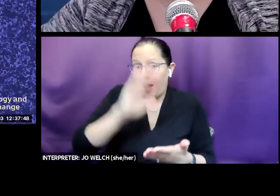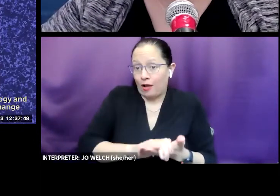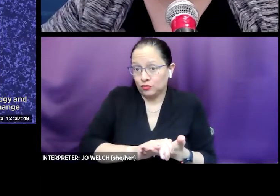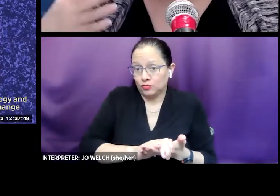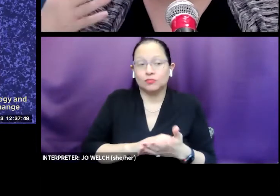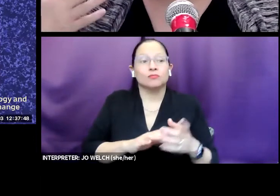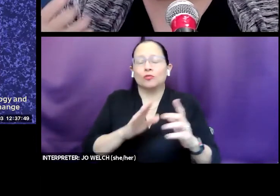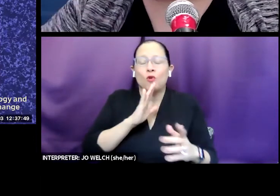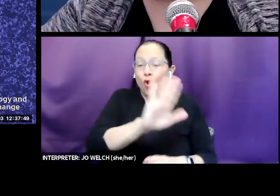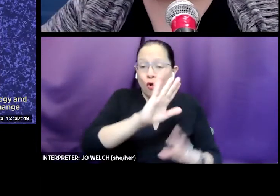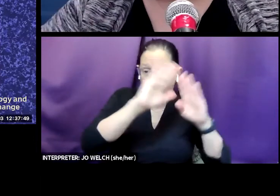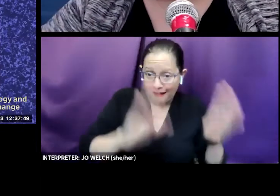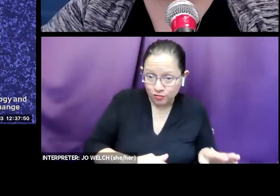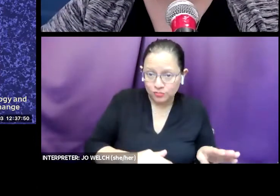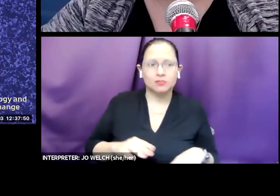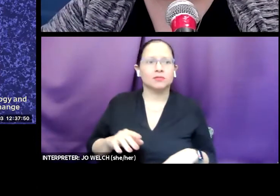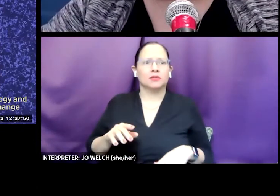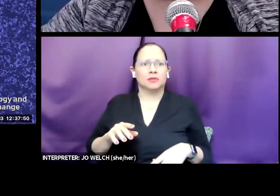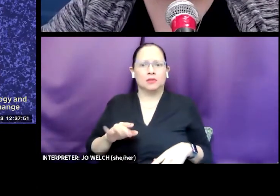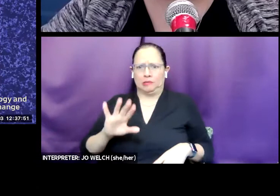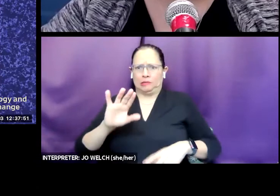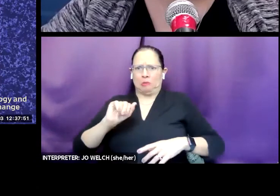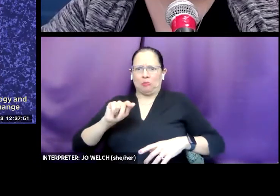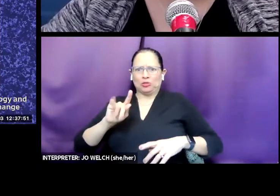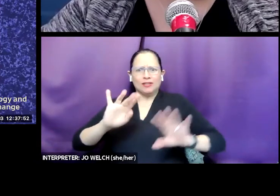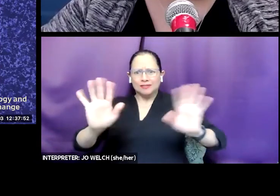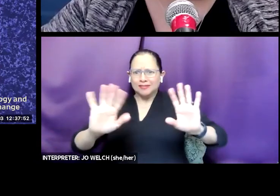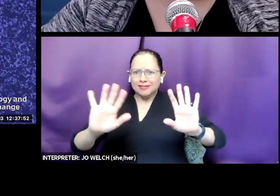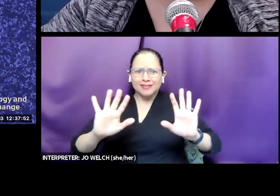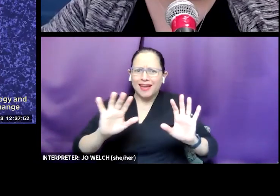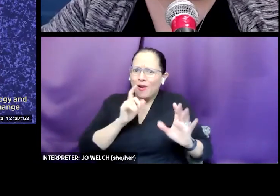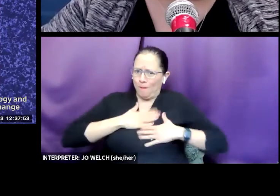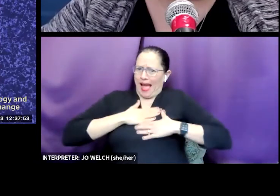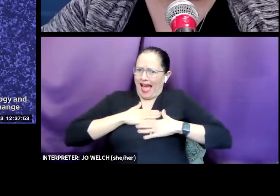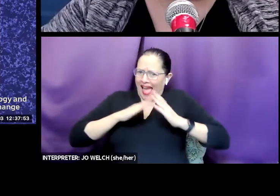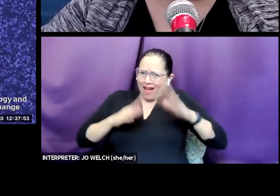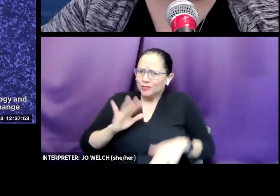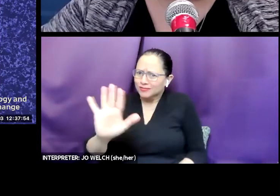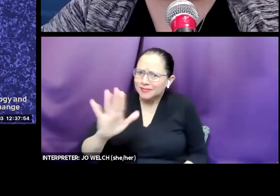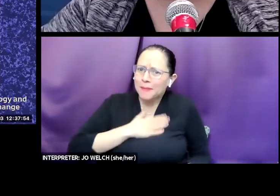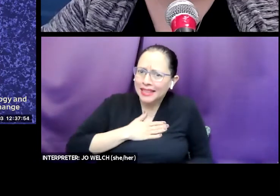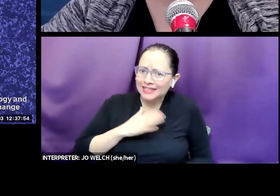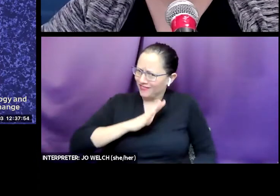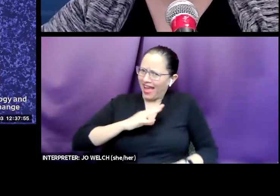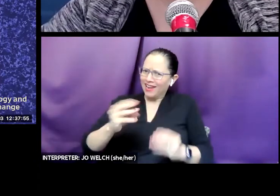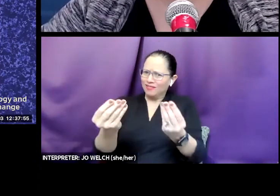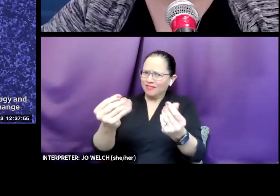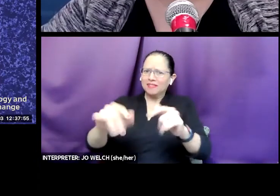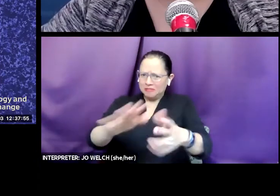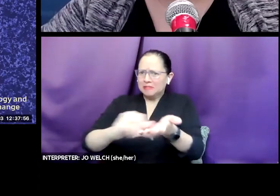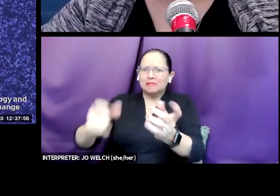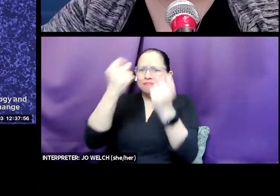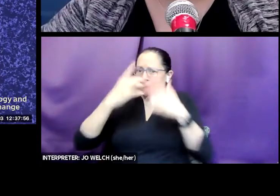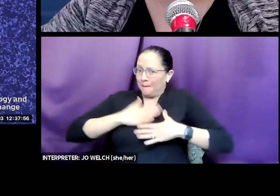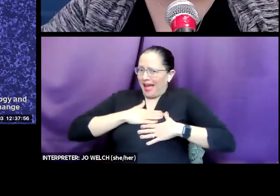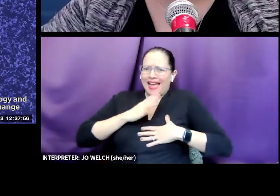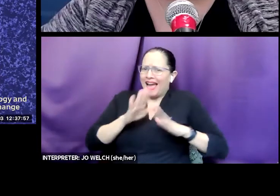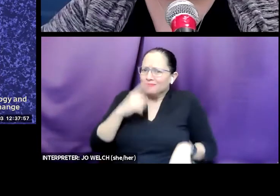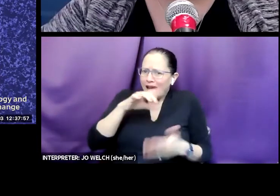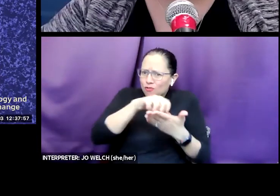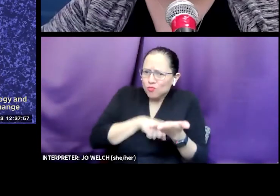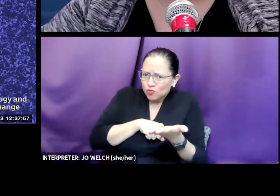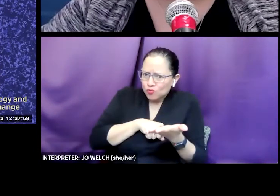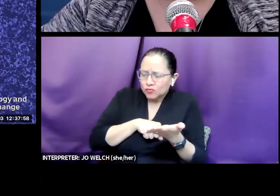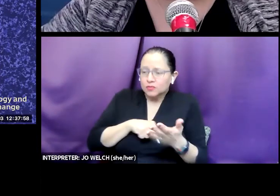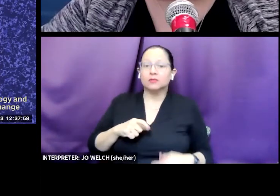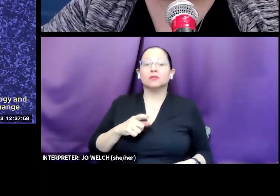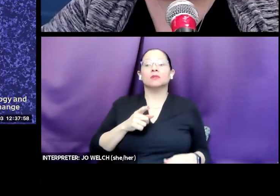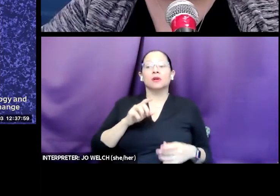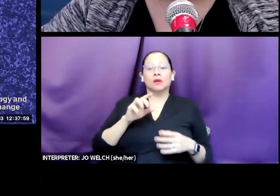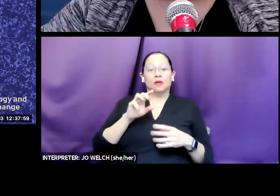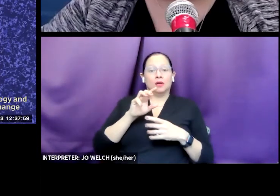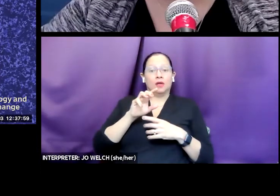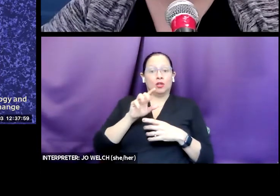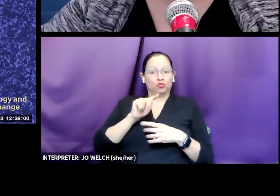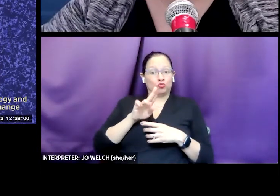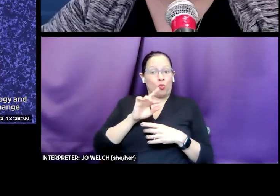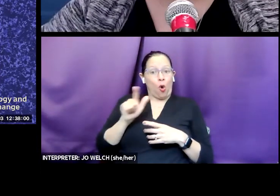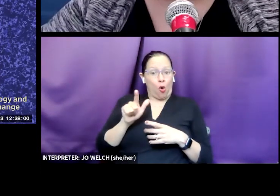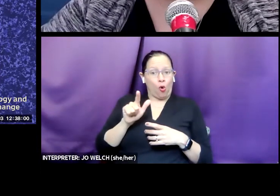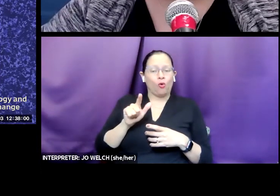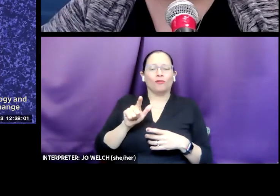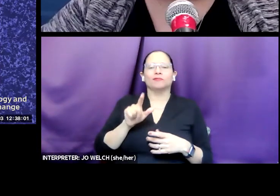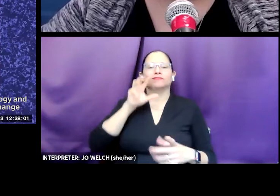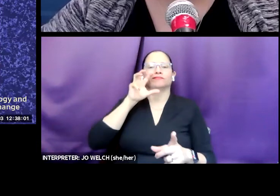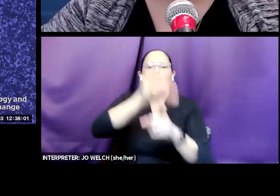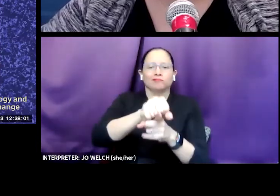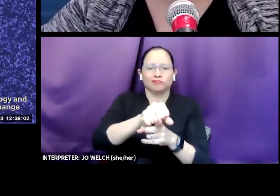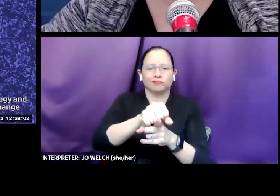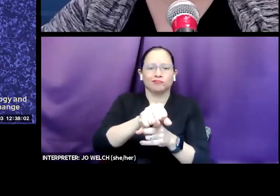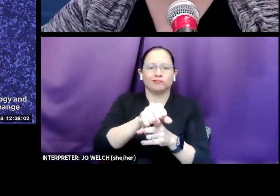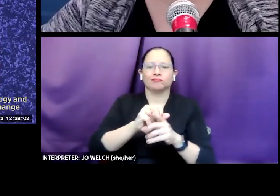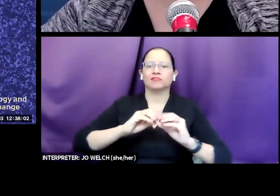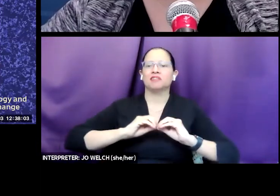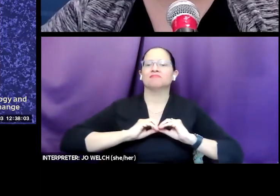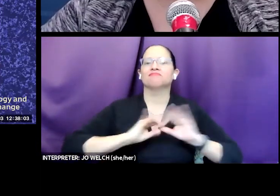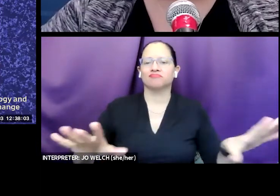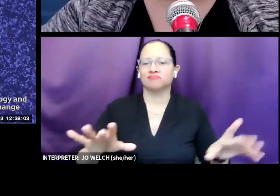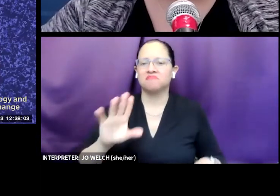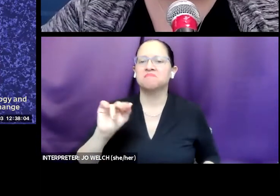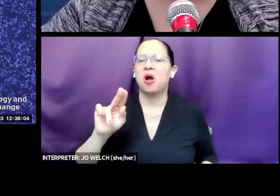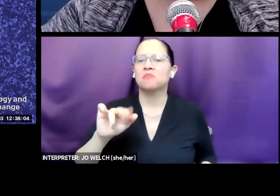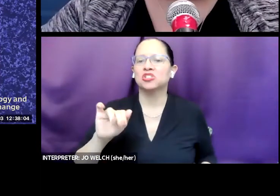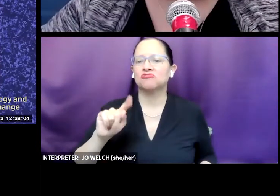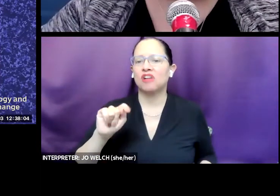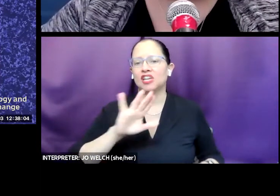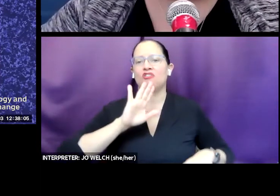And we saw this happen again when Tom Cruise wanted a video from Scientology removed from video platforms is the more that Scientology tried to get it removed, the more anonymous and other activists uploaded it so distributed application has been with